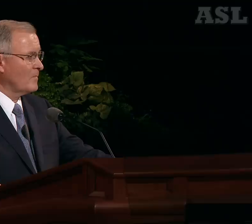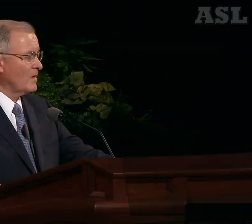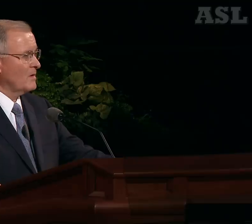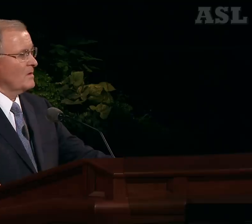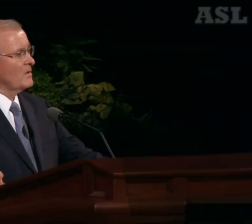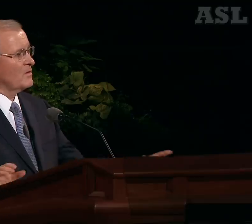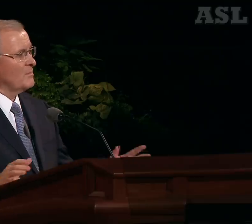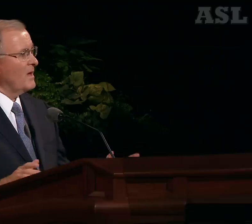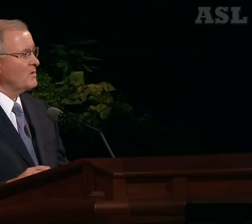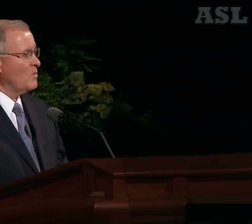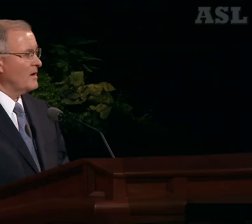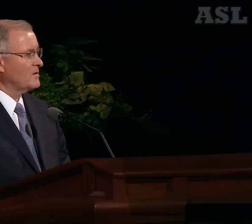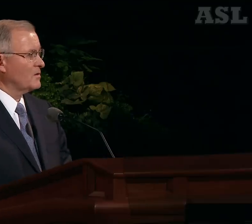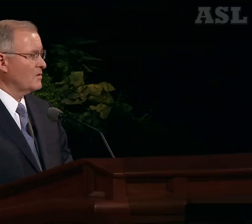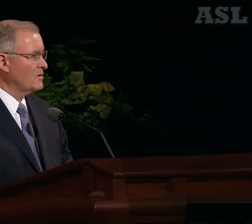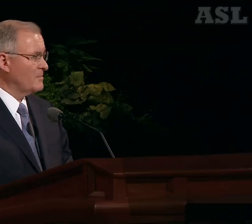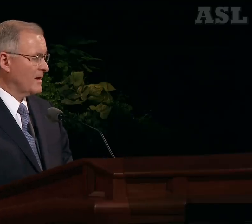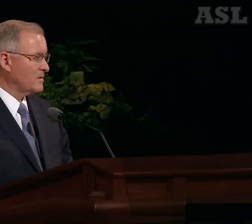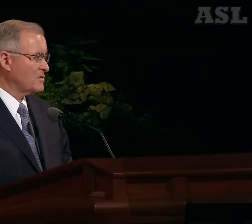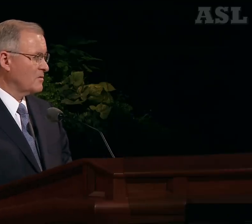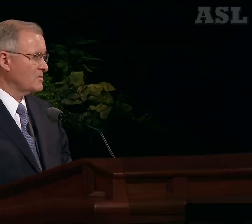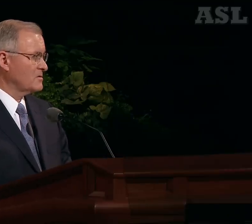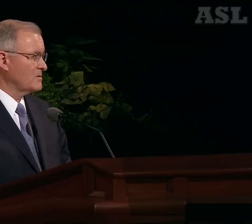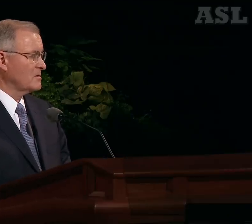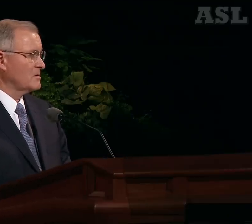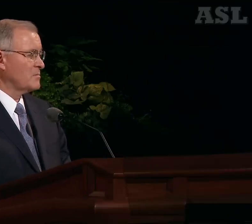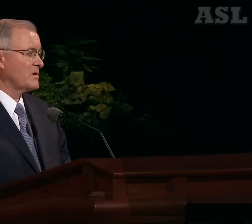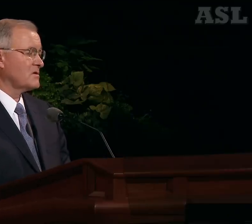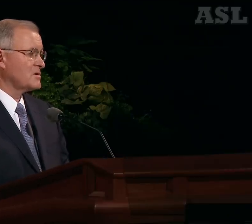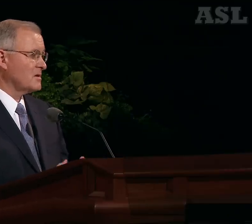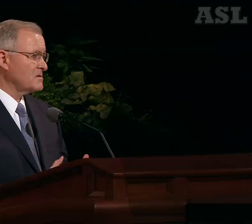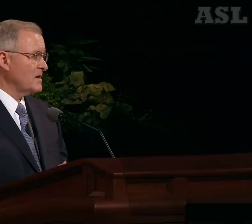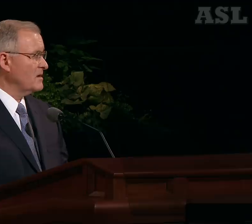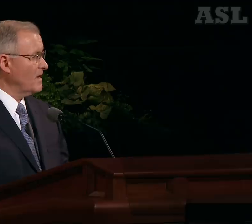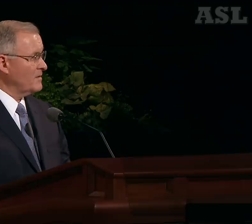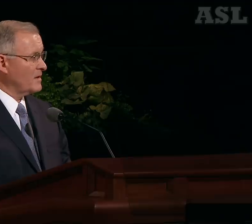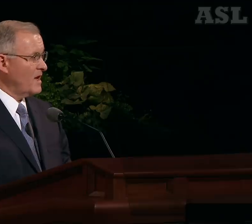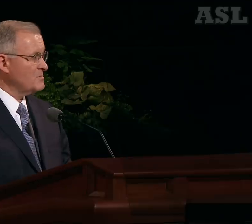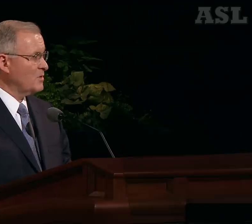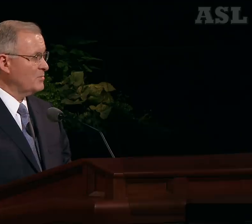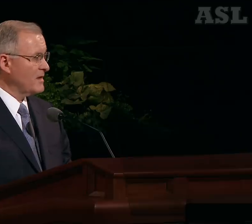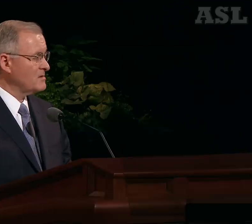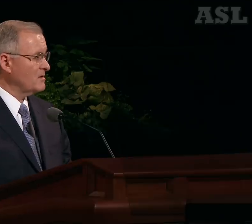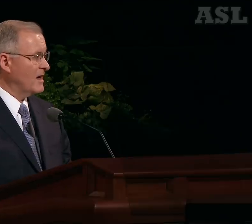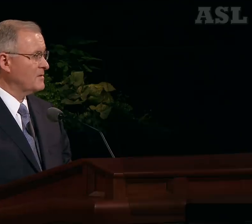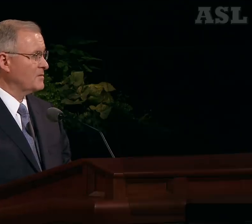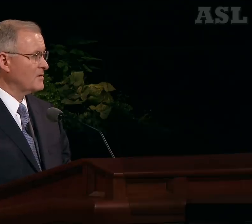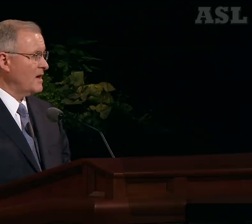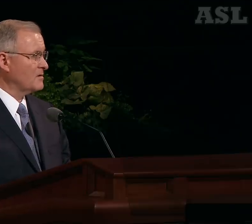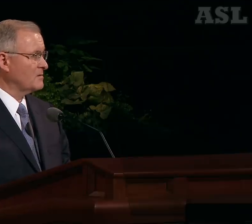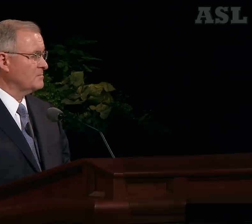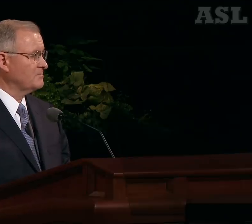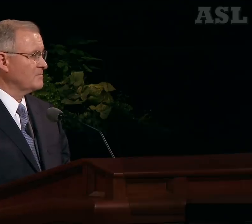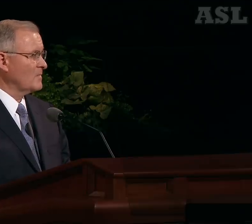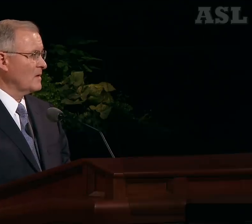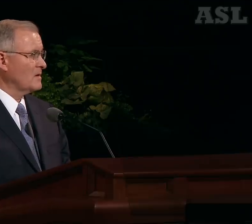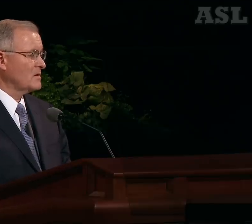MOTHER. THE MOTHER WANTED TO LEARN ABOUT